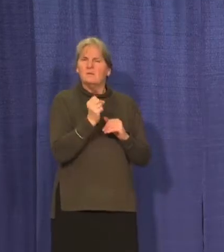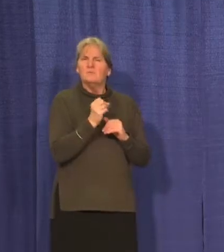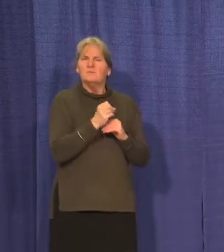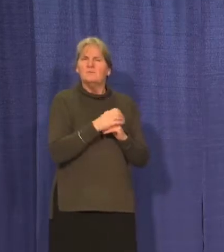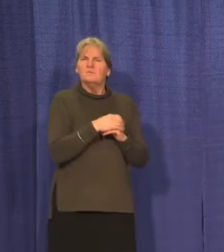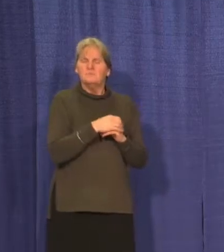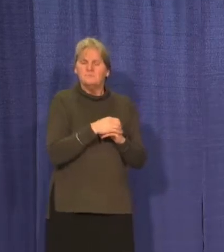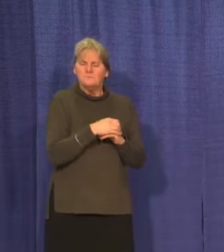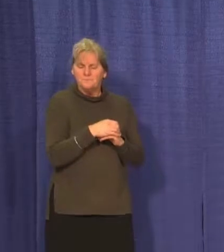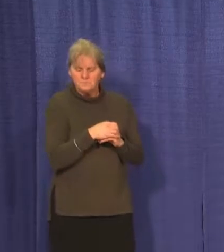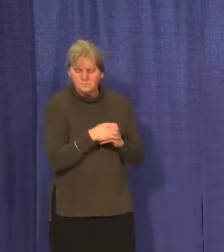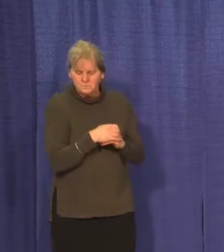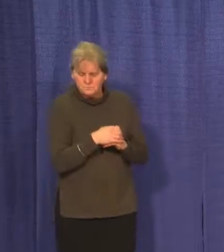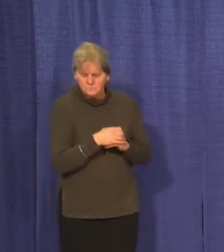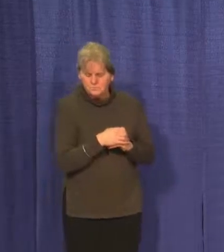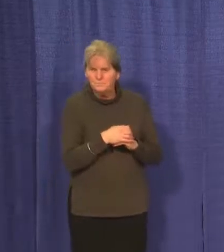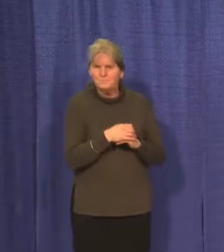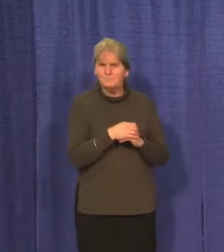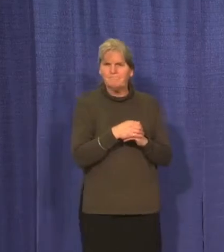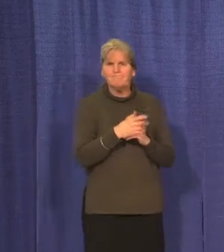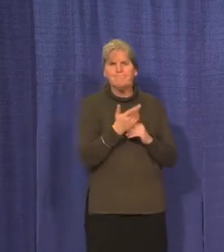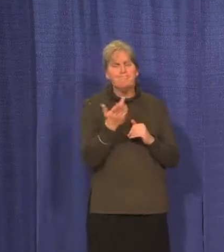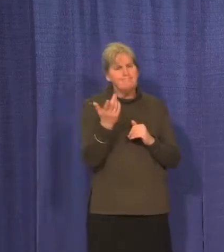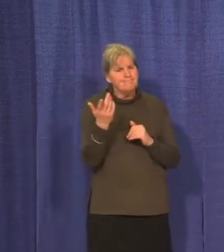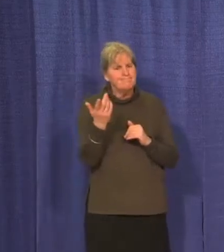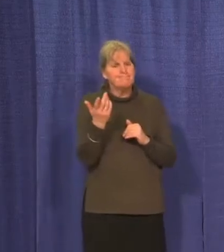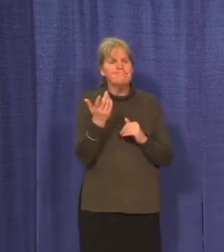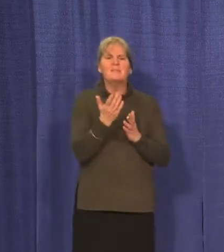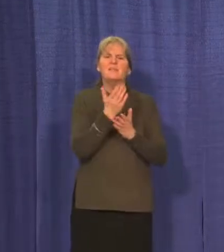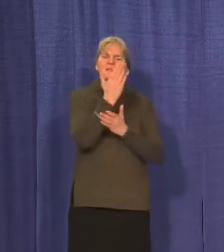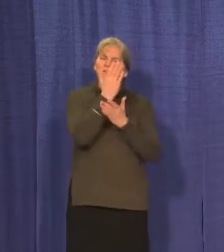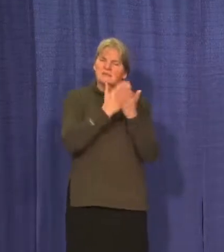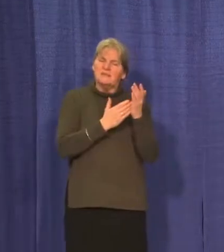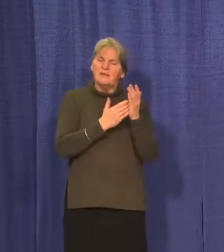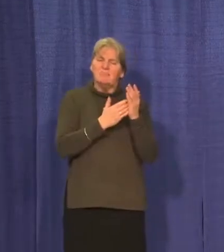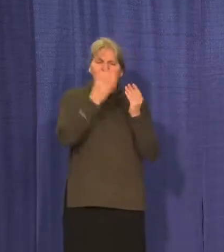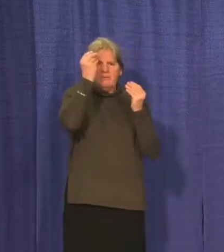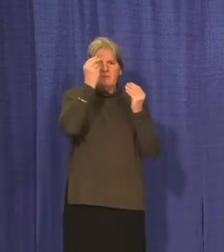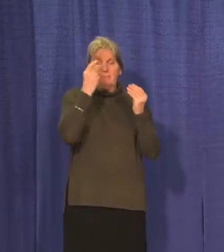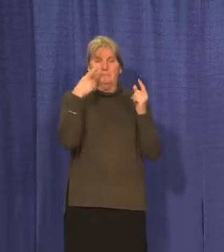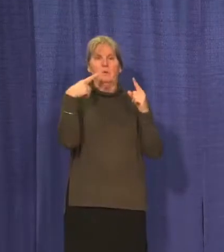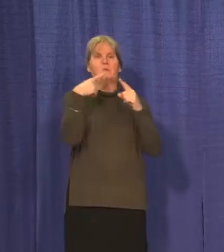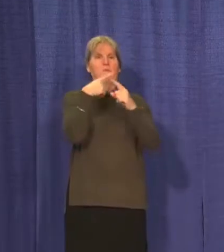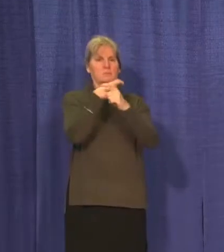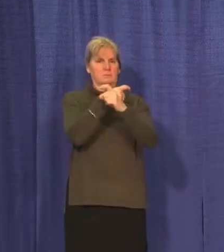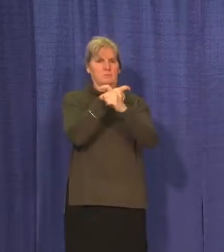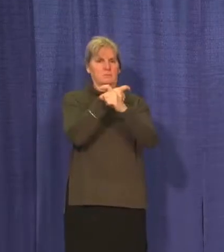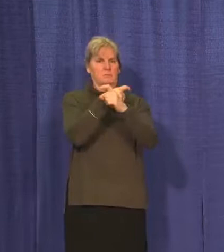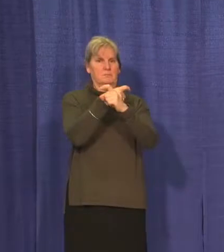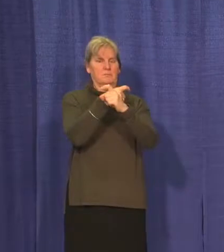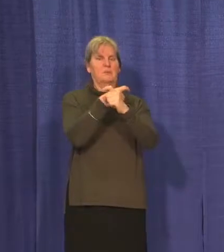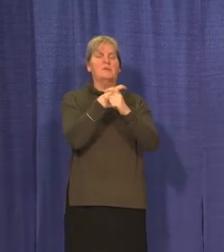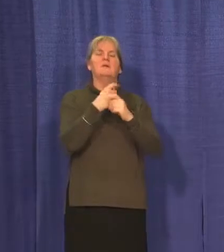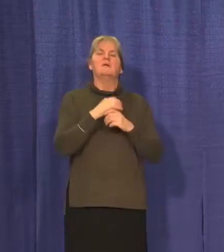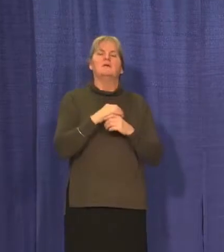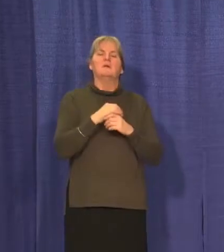So I do think, you know, some of this is pretty complex information. And we are really trying to